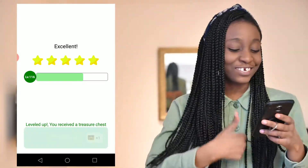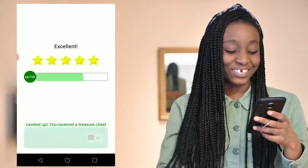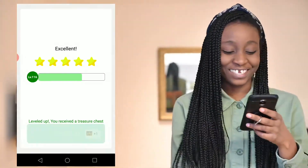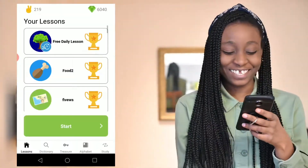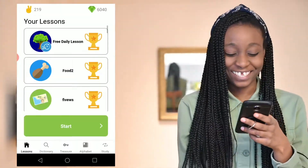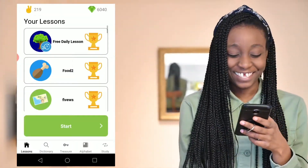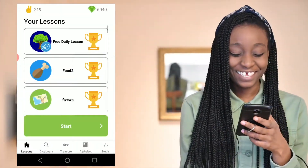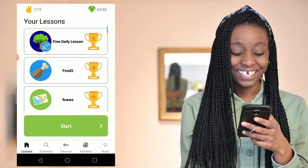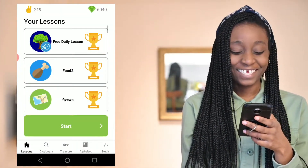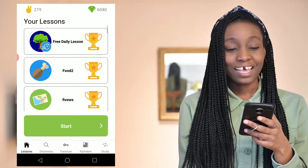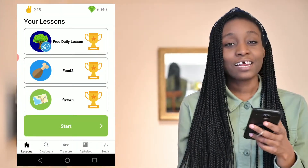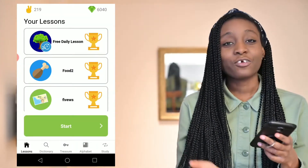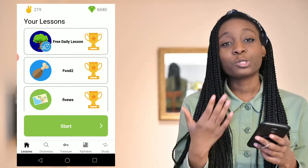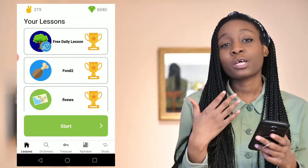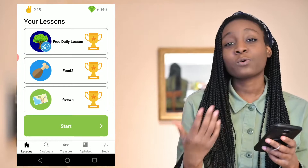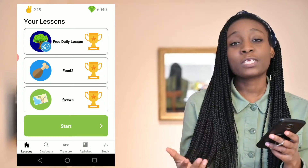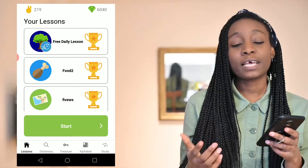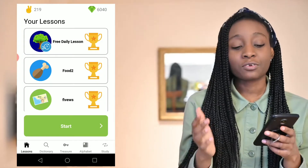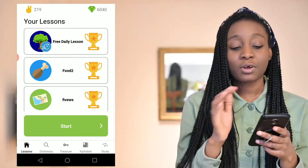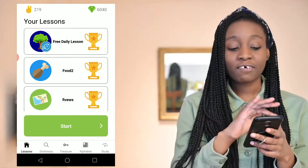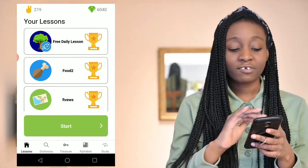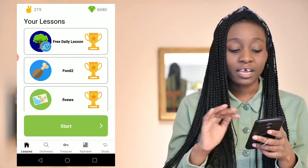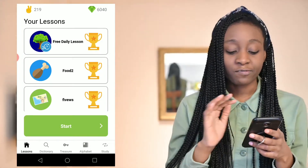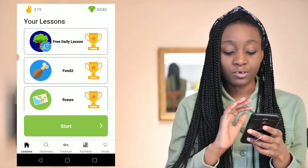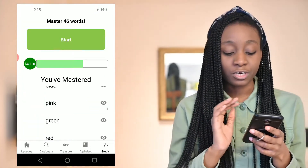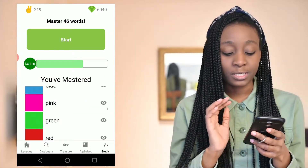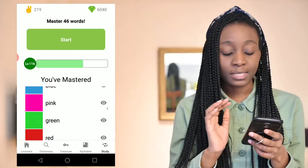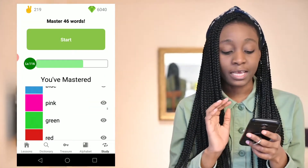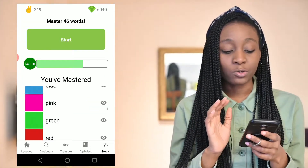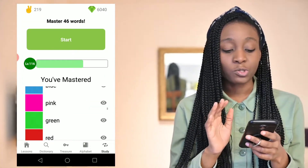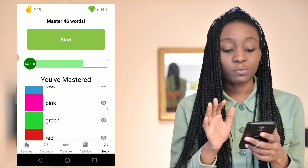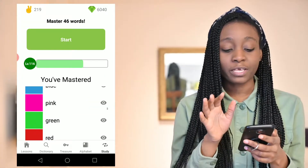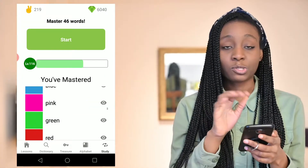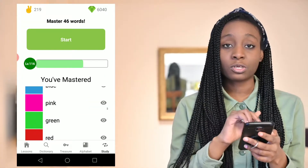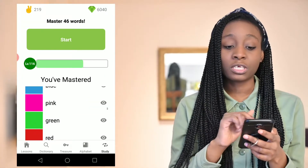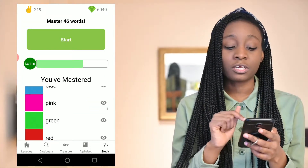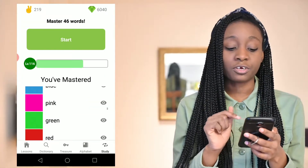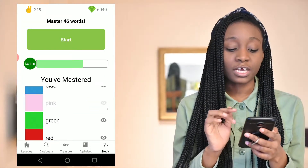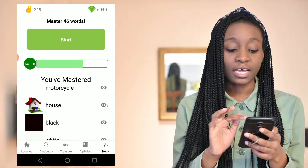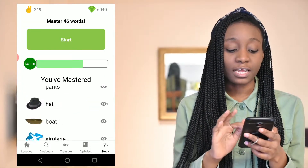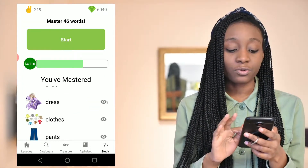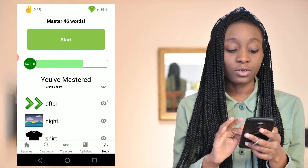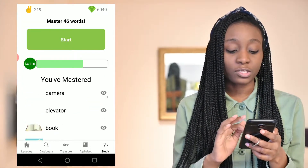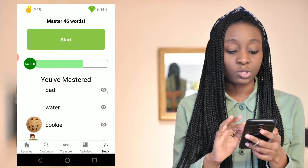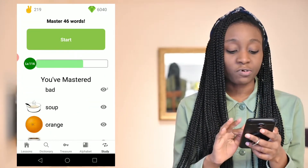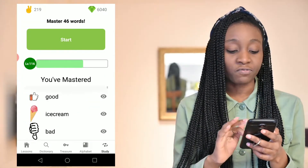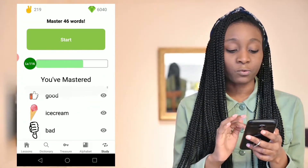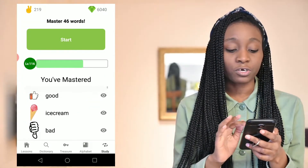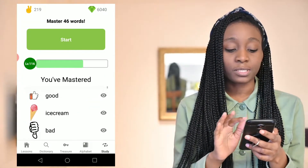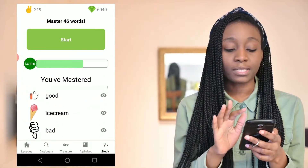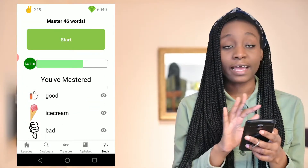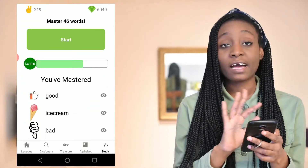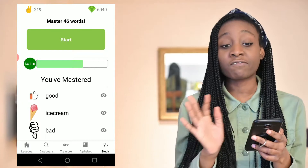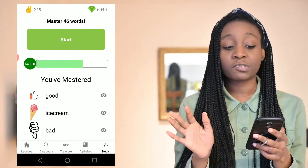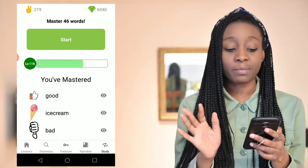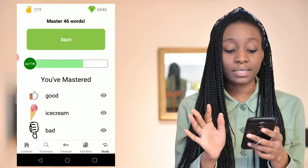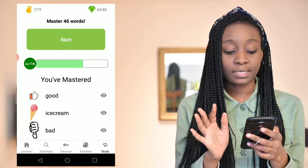good. And now usually what I do after I have learned is that I go to my study area and I look at some of the words that I haven't mastered